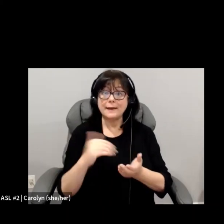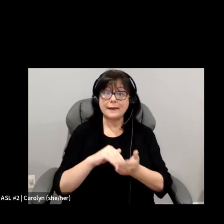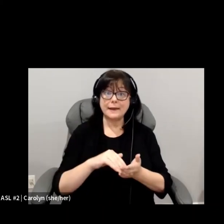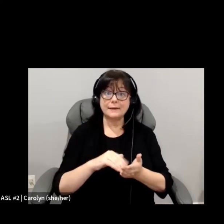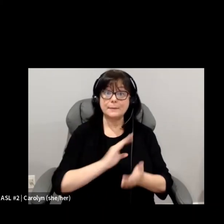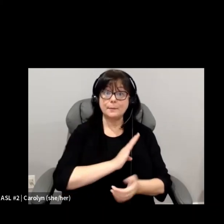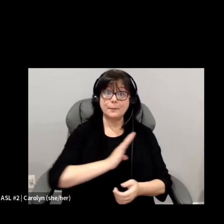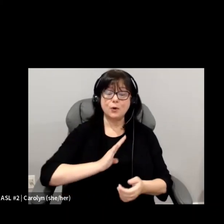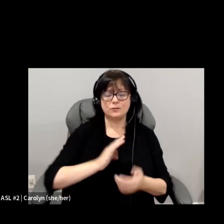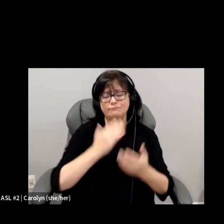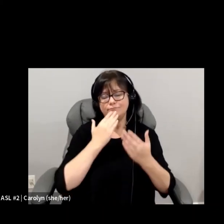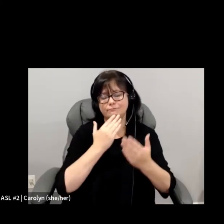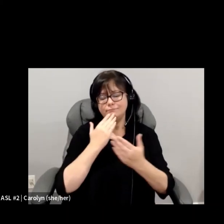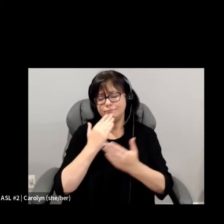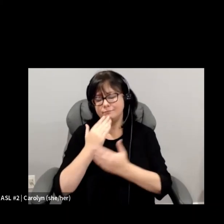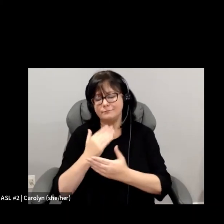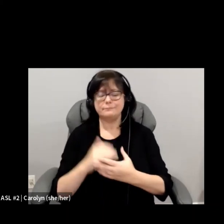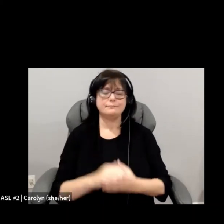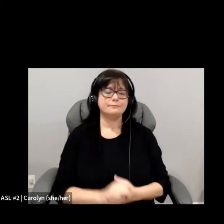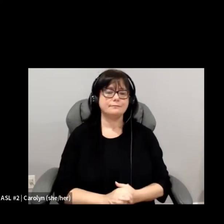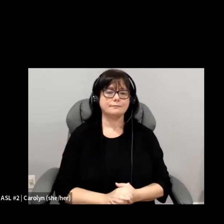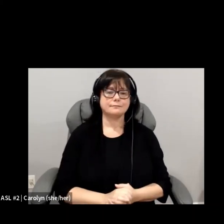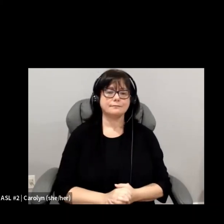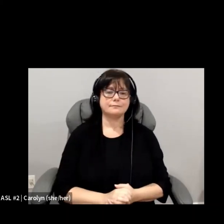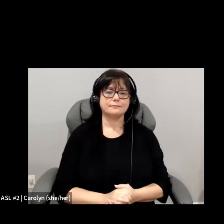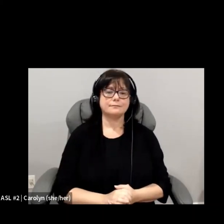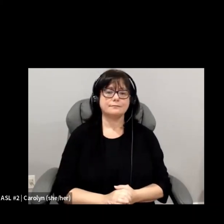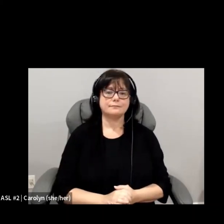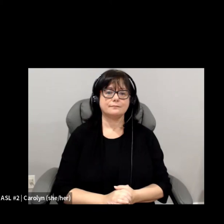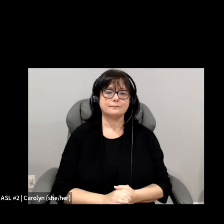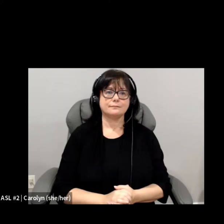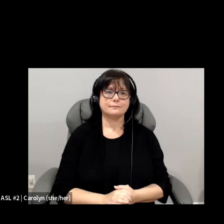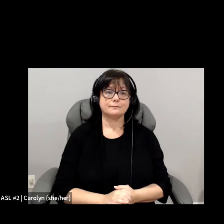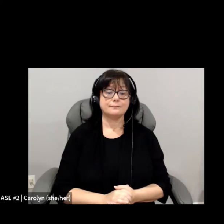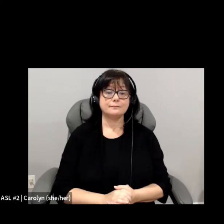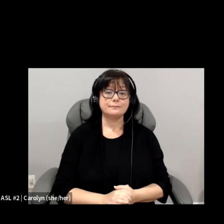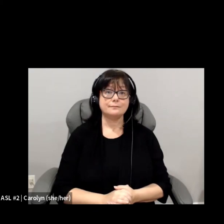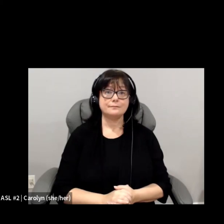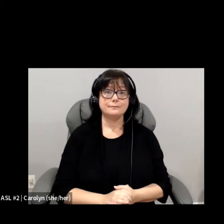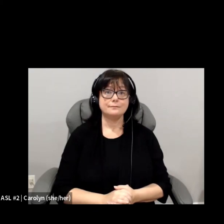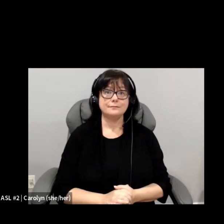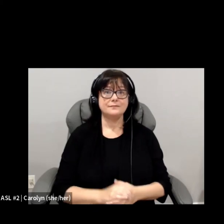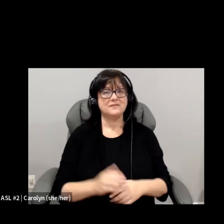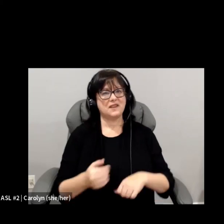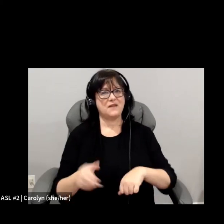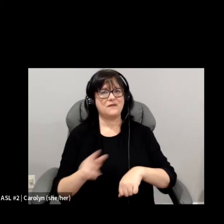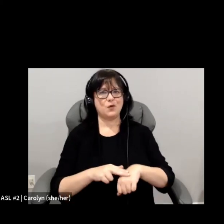WE HAVE LOVE WORKING TOGETHER.